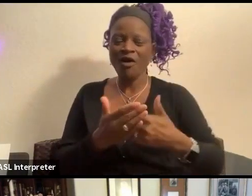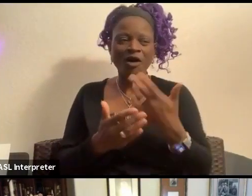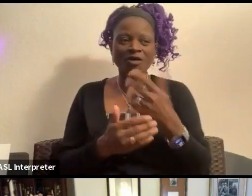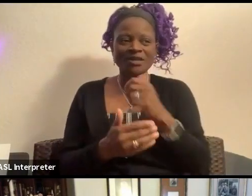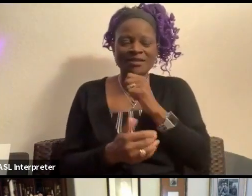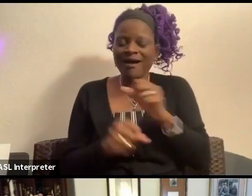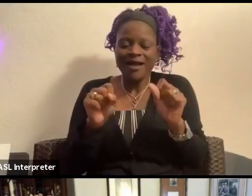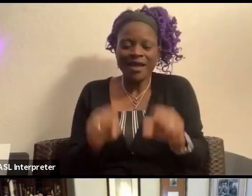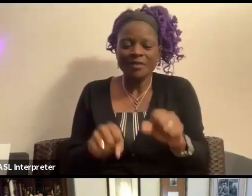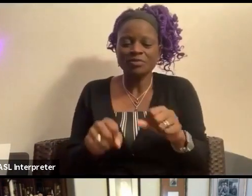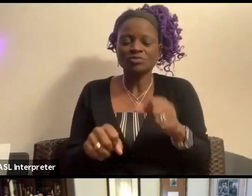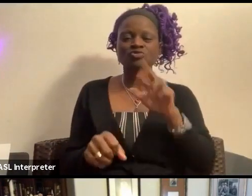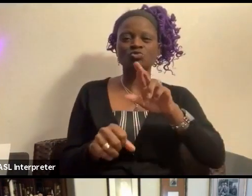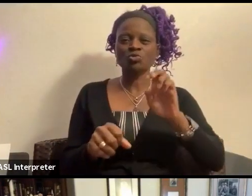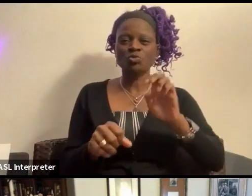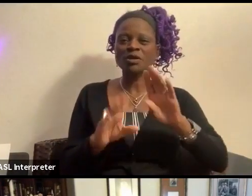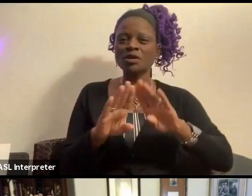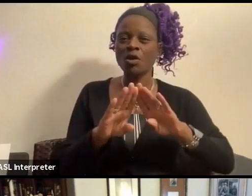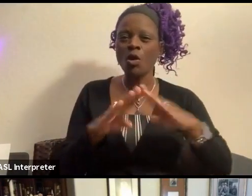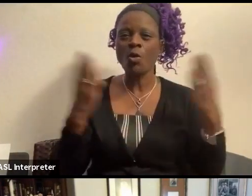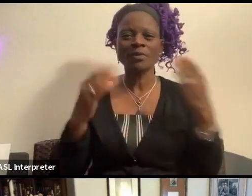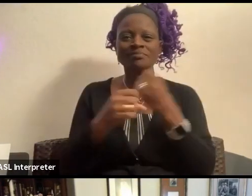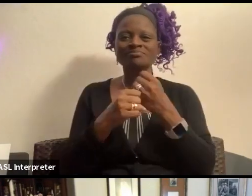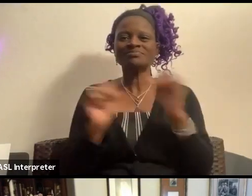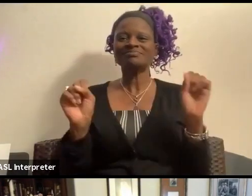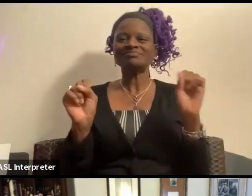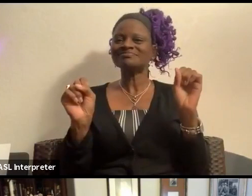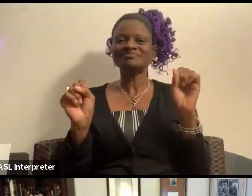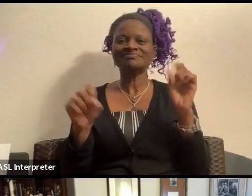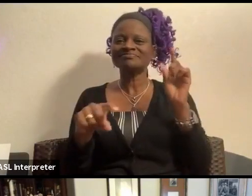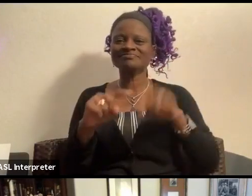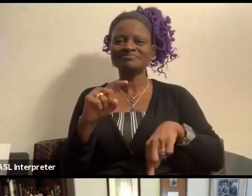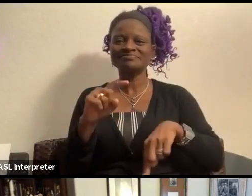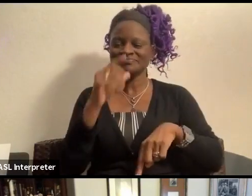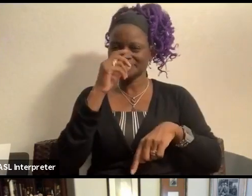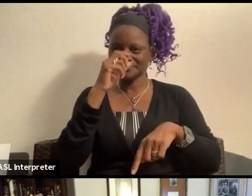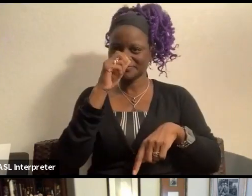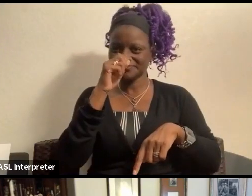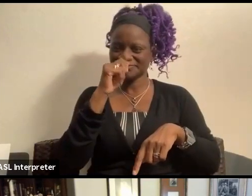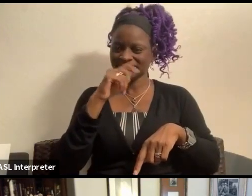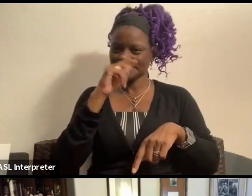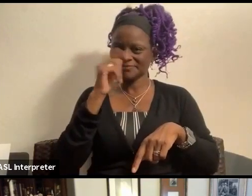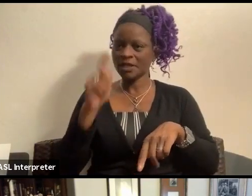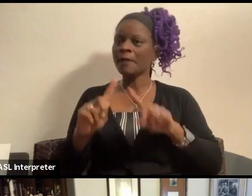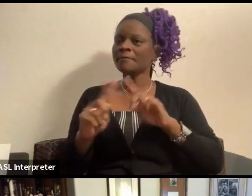So I know it's frustrating for parents, but I really appreciate you just being willing to to tell it to everyone straight.